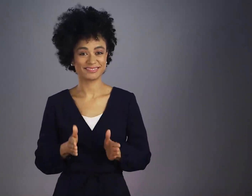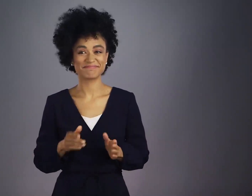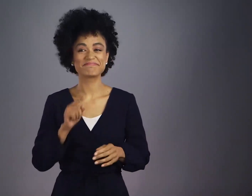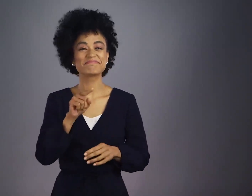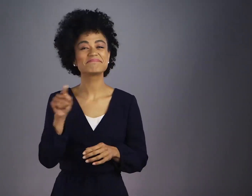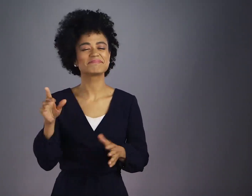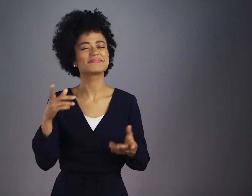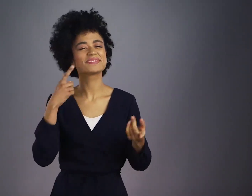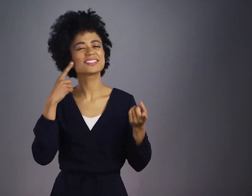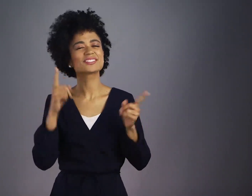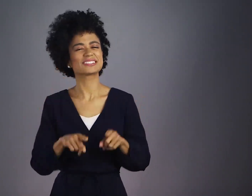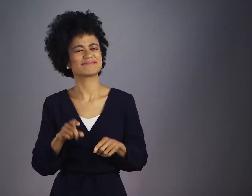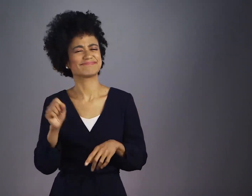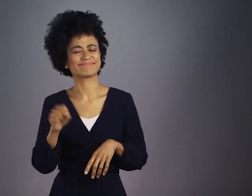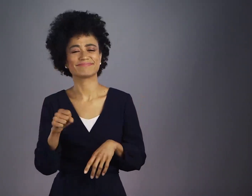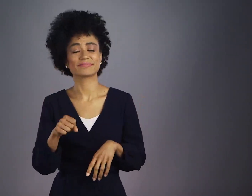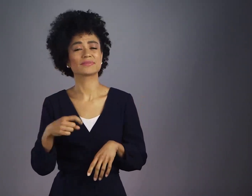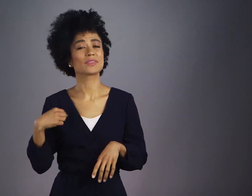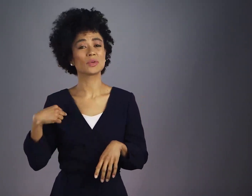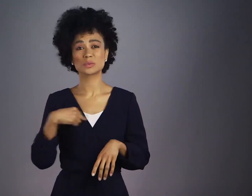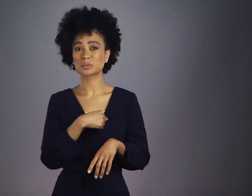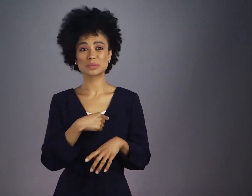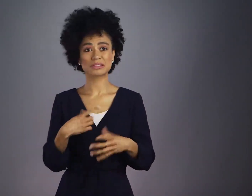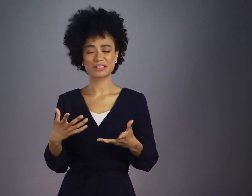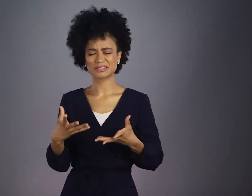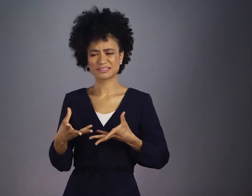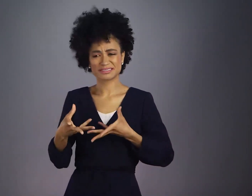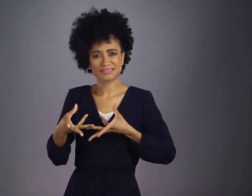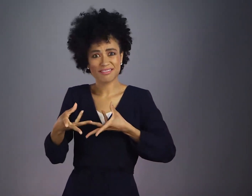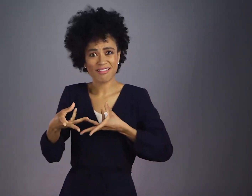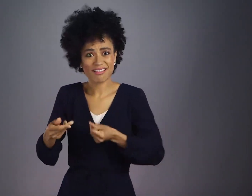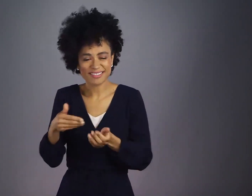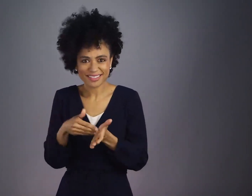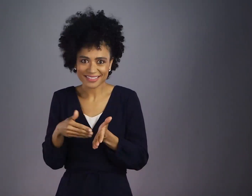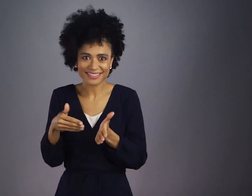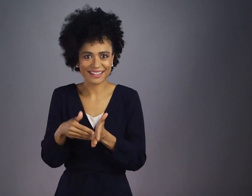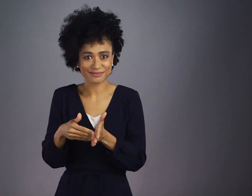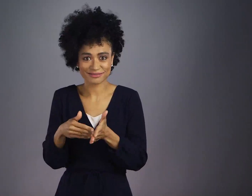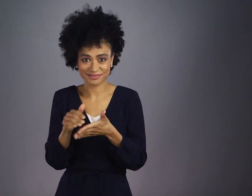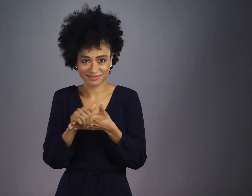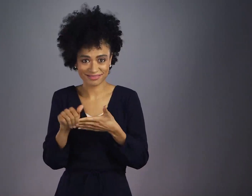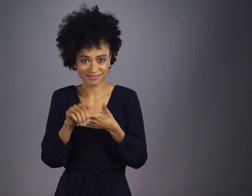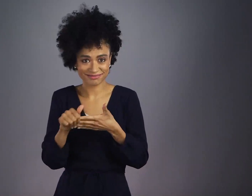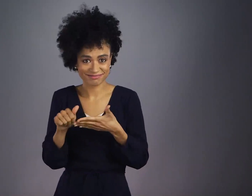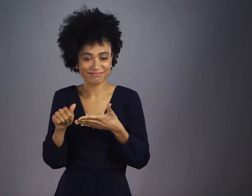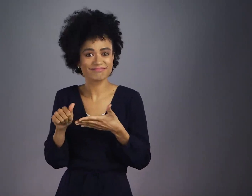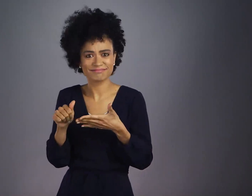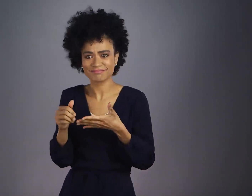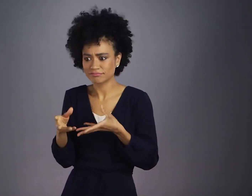Psychologists are inclined to agree with us. We have spent thousands of dollars for examinations.